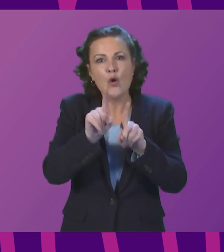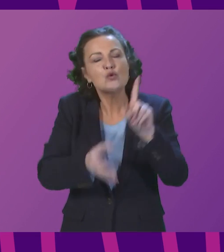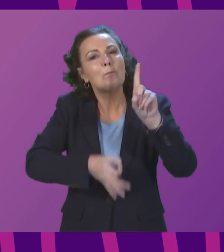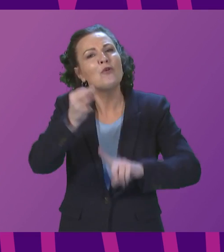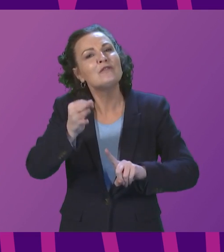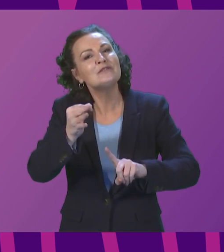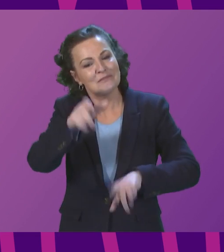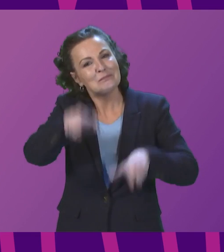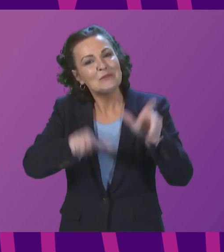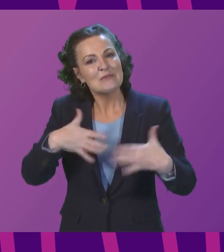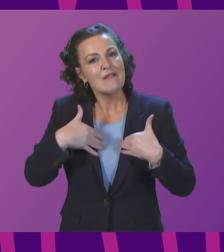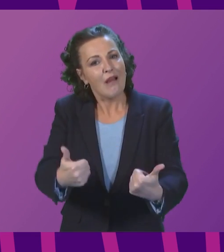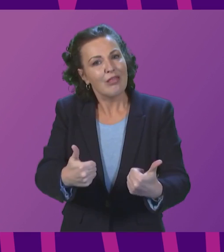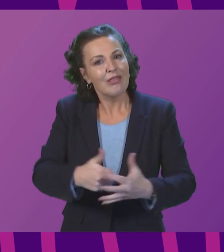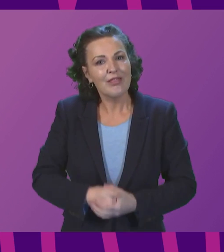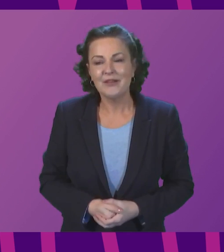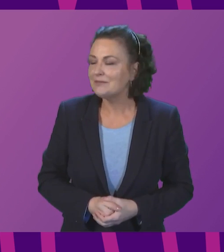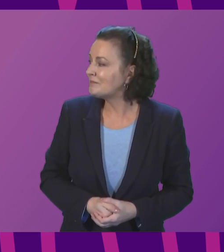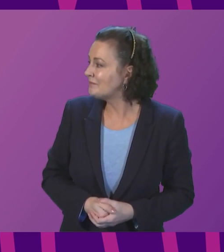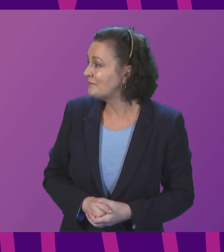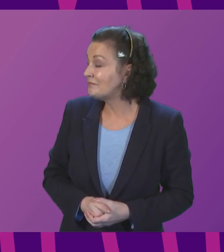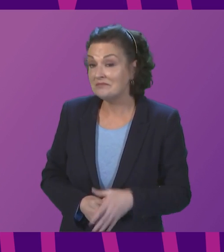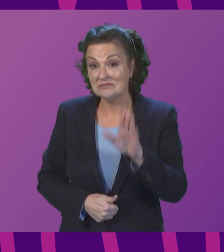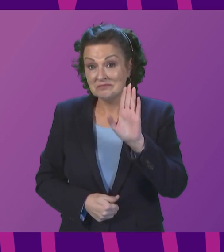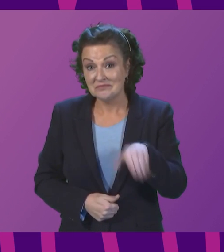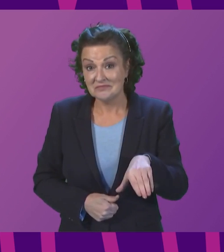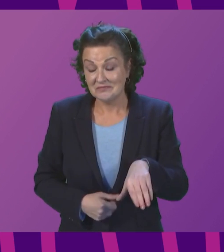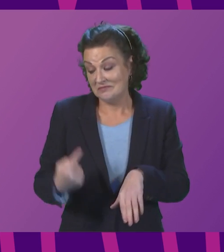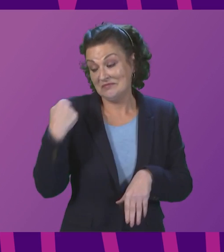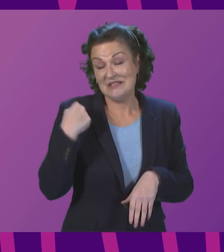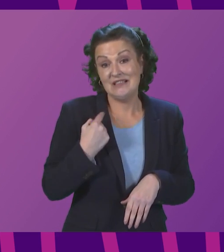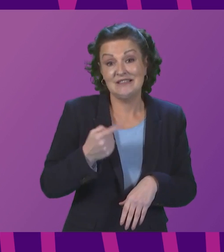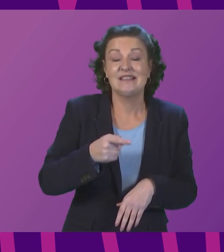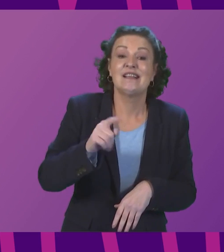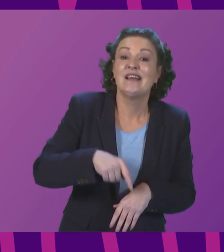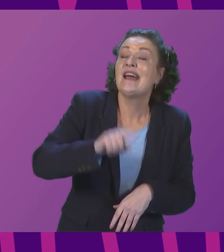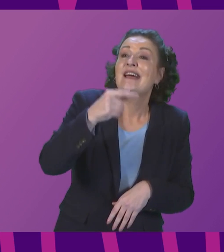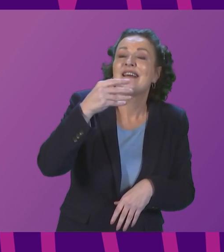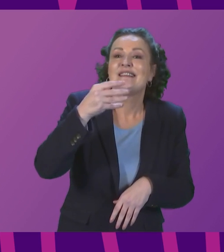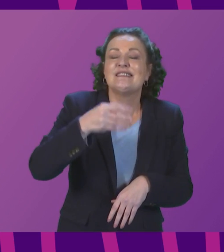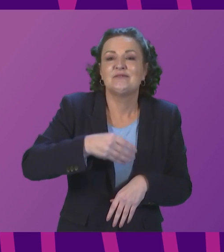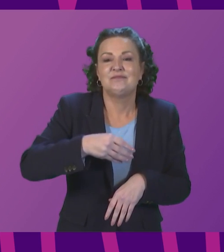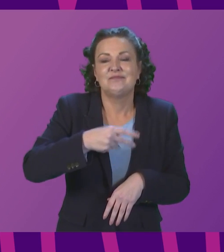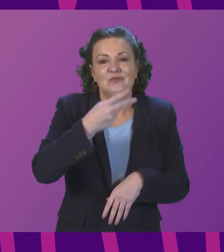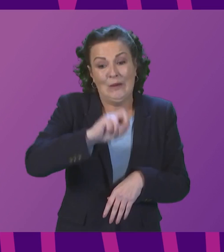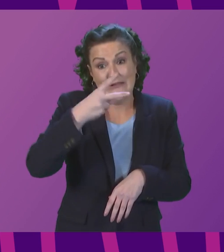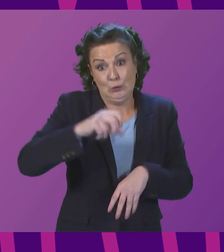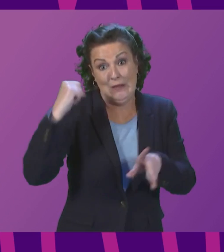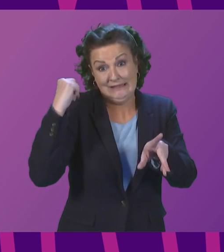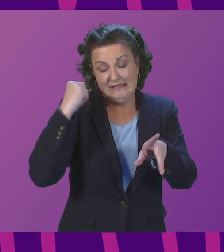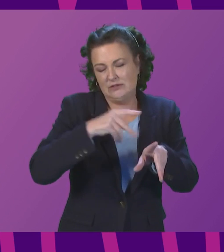In 2019-20, the peatland restoration programme funded by the Scottish Government funded work